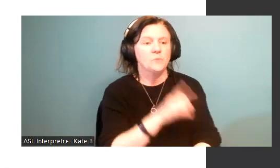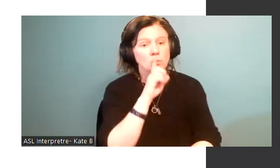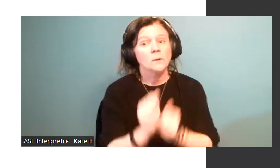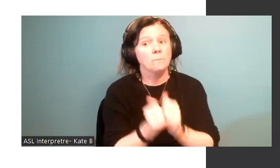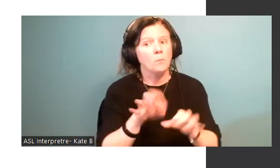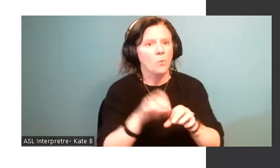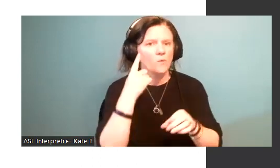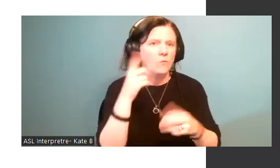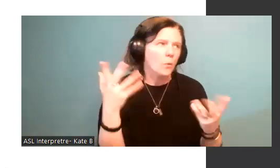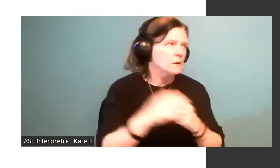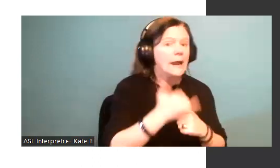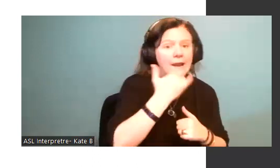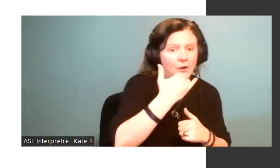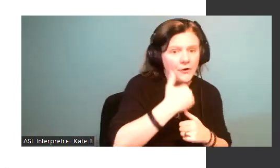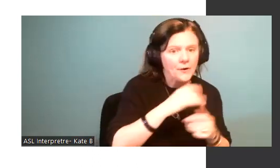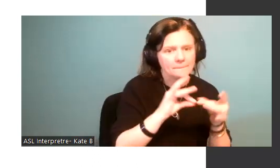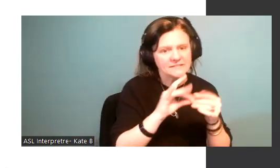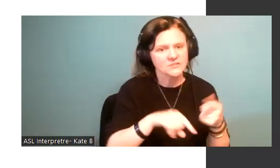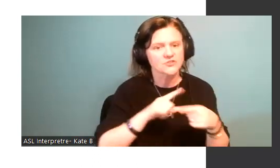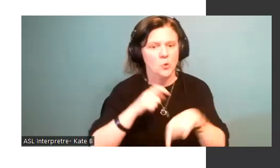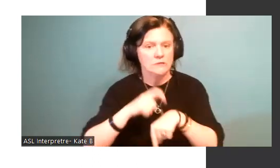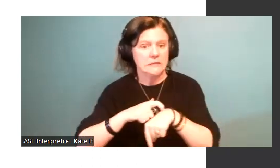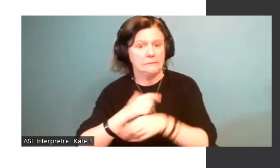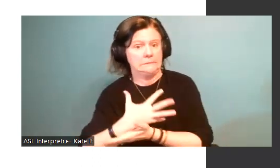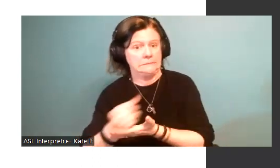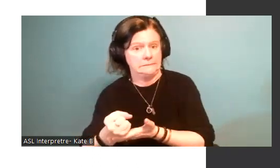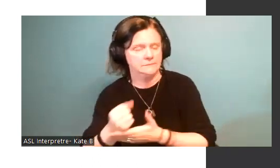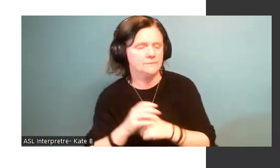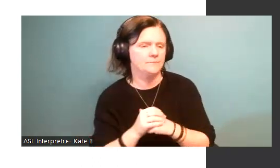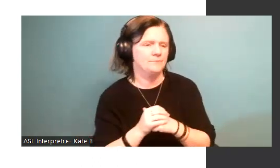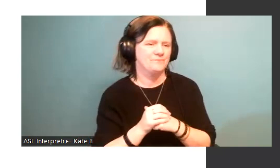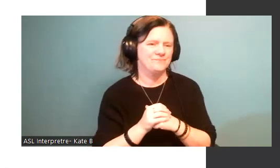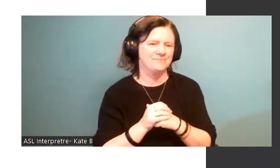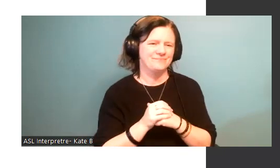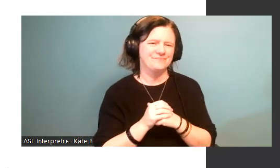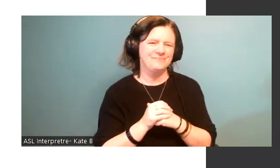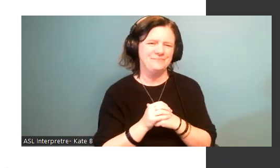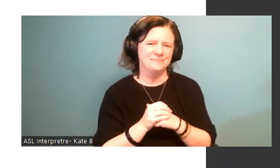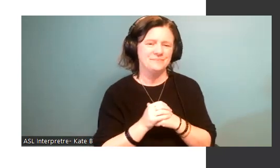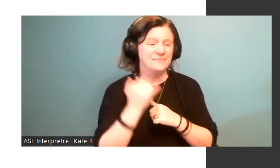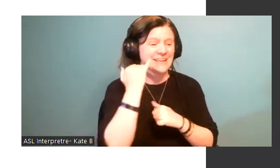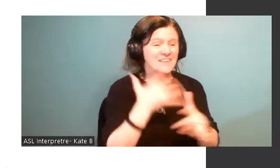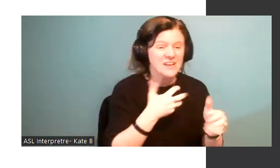assertive live region, same warnings apply.